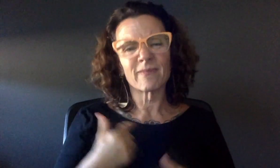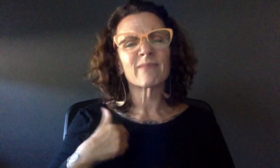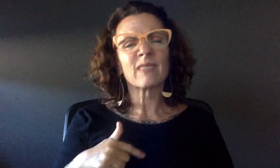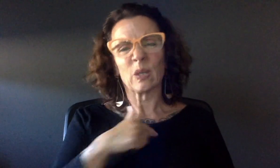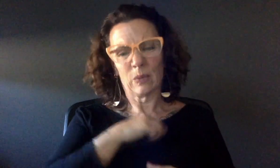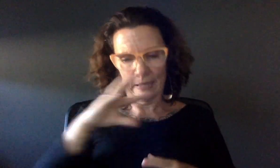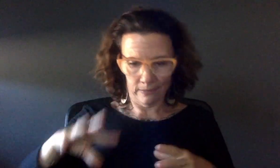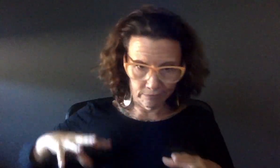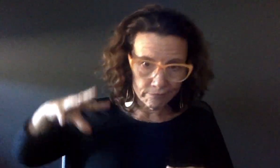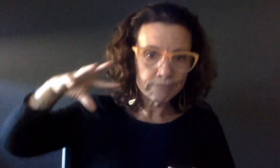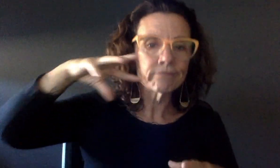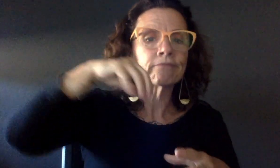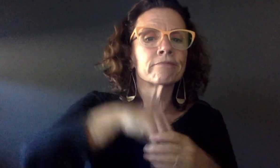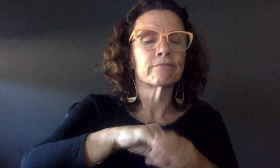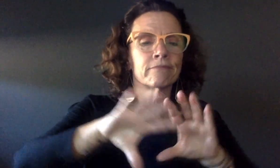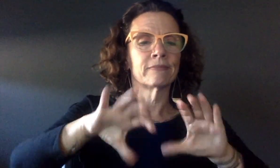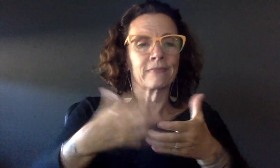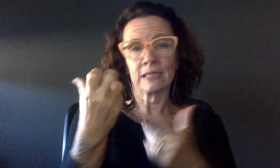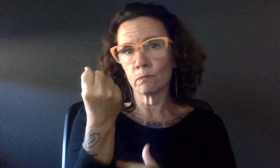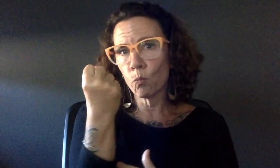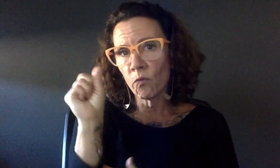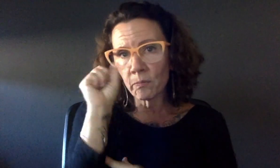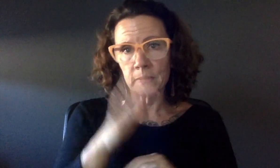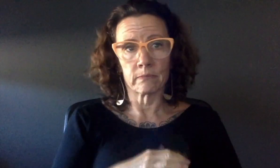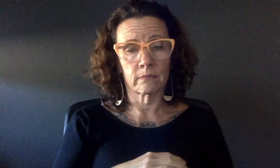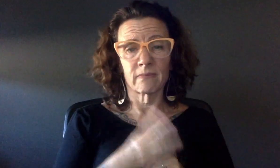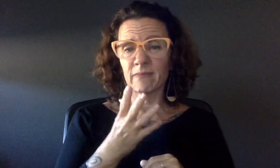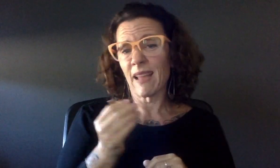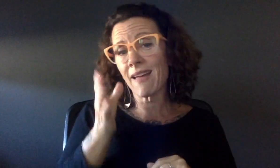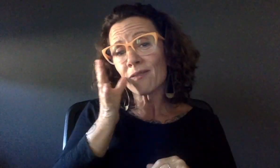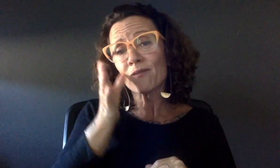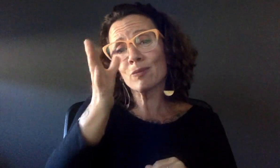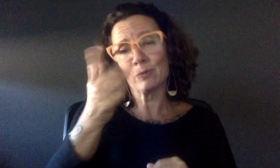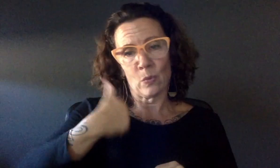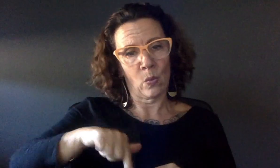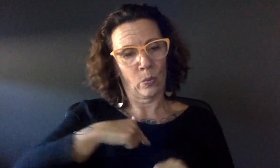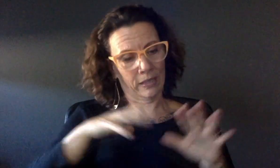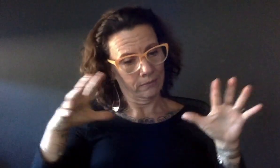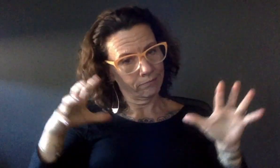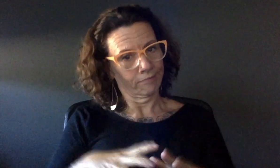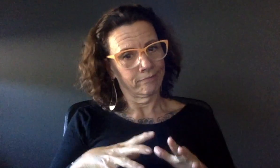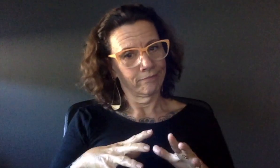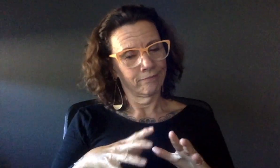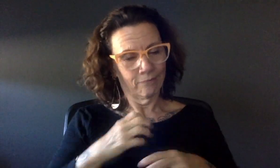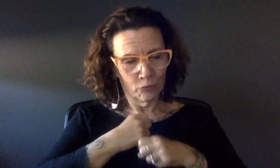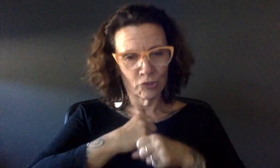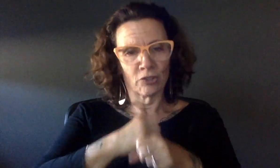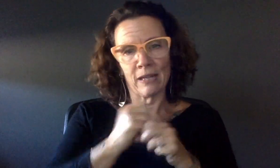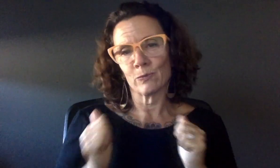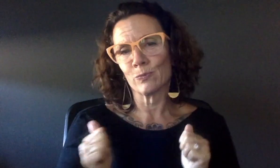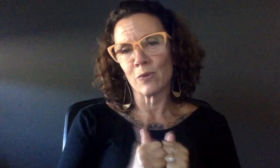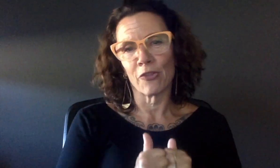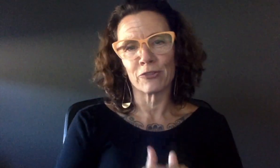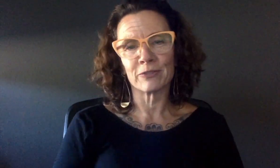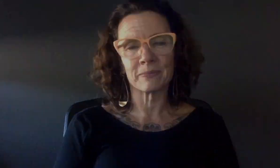We are central to this movement and the future we are creating together.